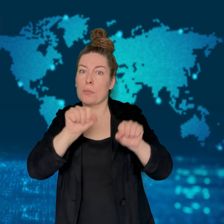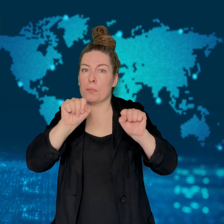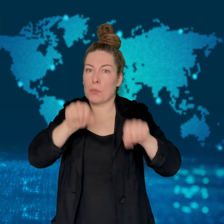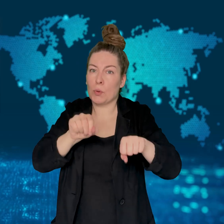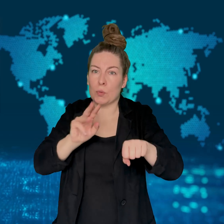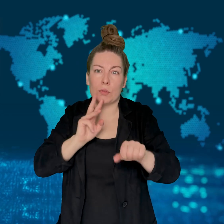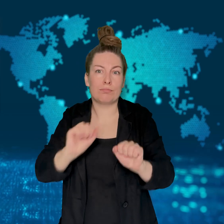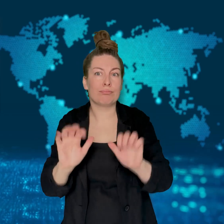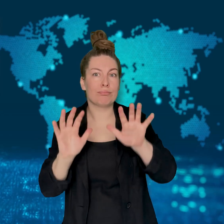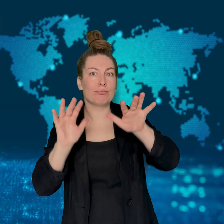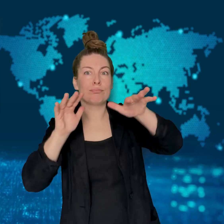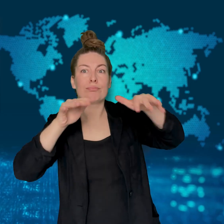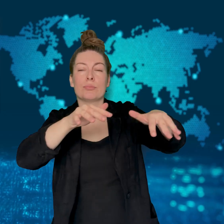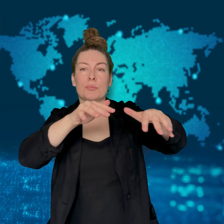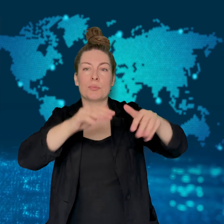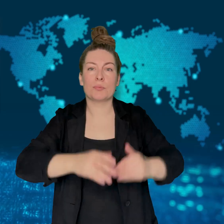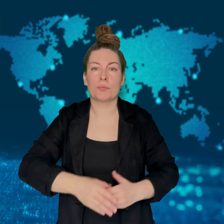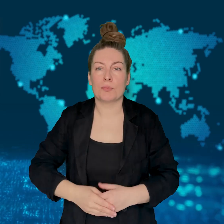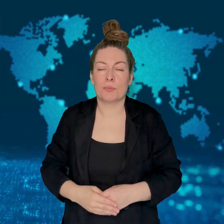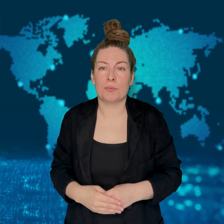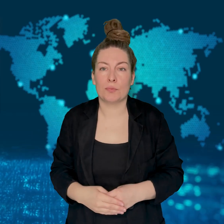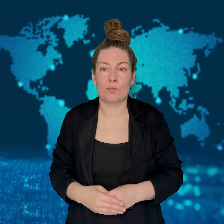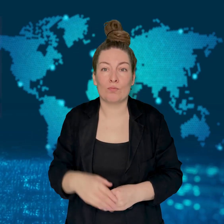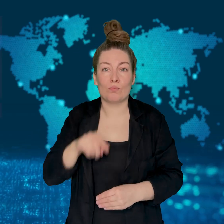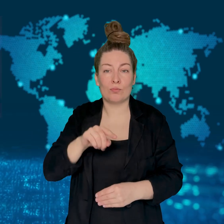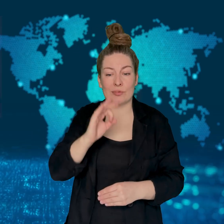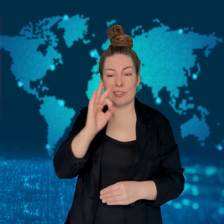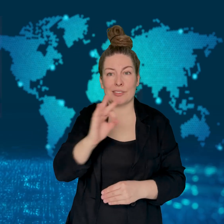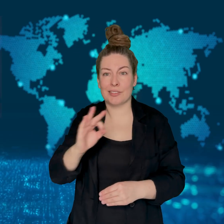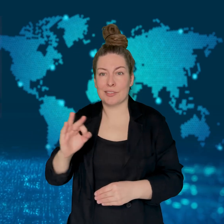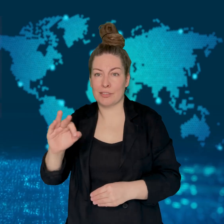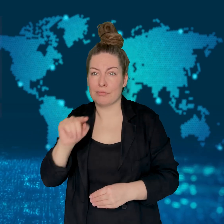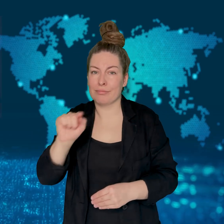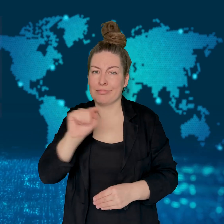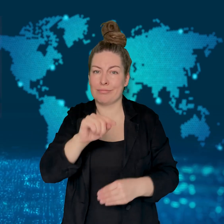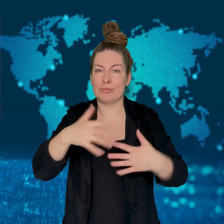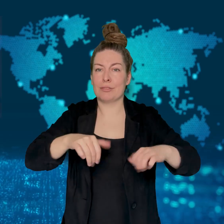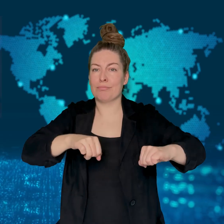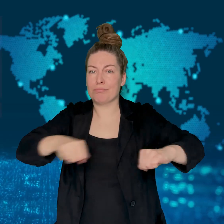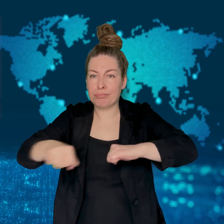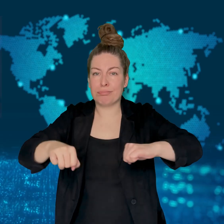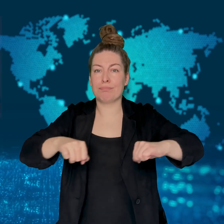An earthquake on the island caused the eruptions.